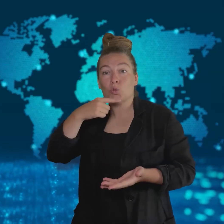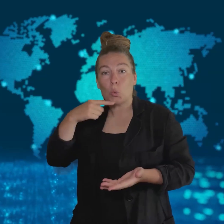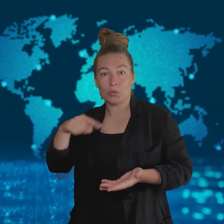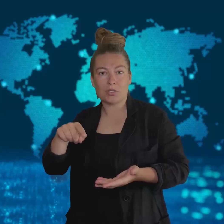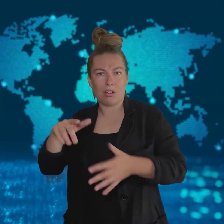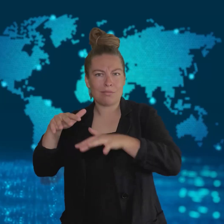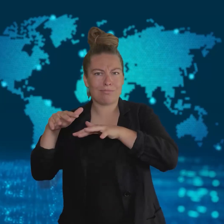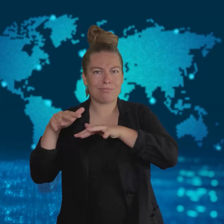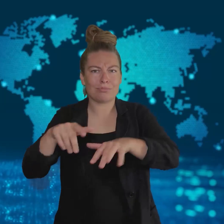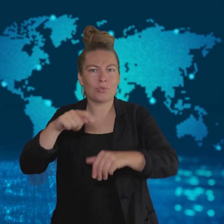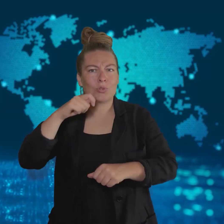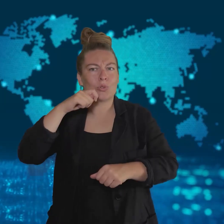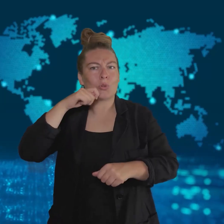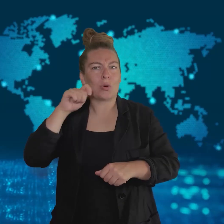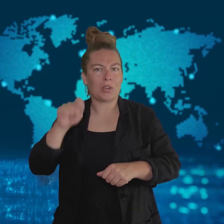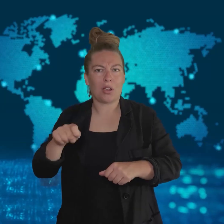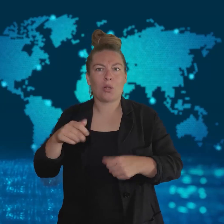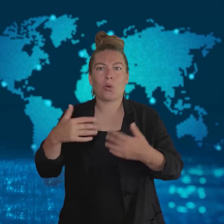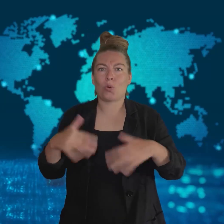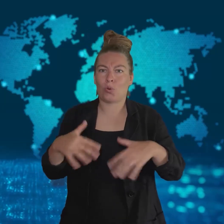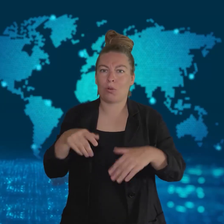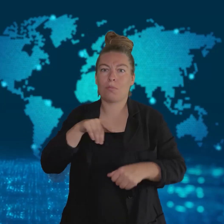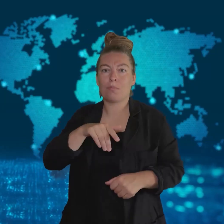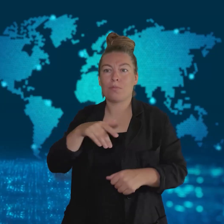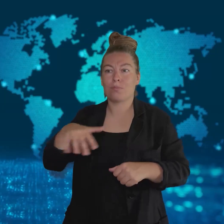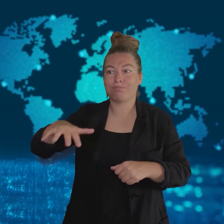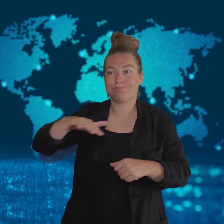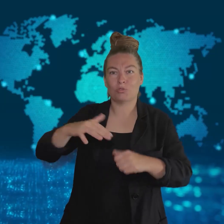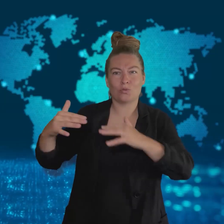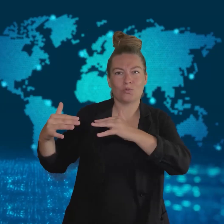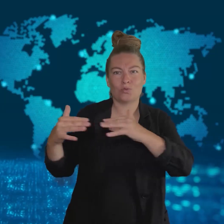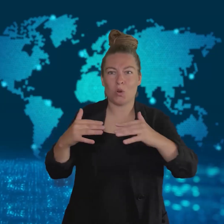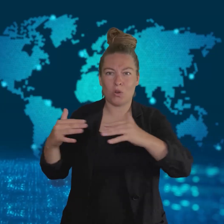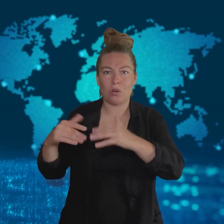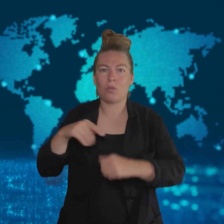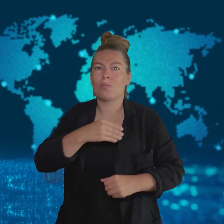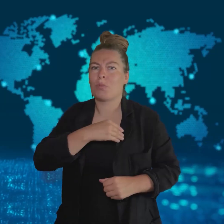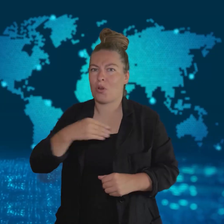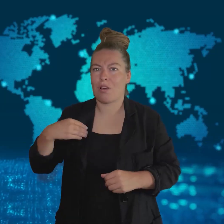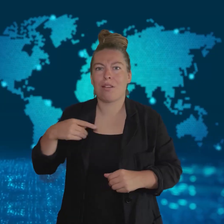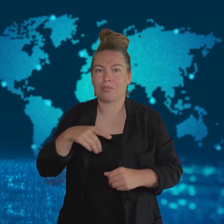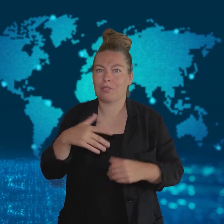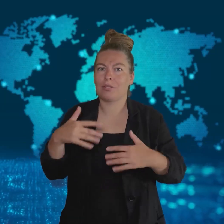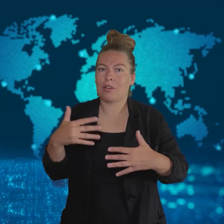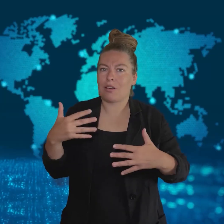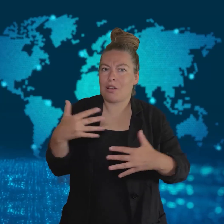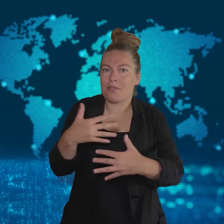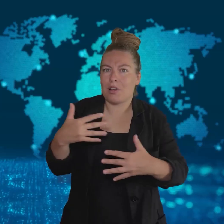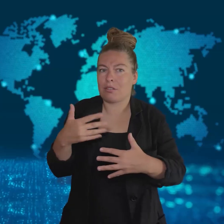Both candidates support aid to Kyiv as security fears increase.